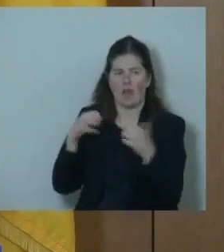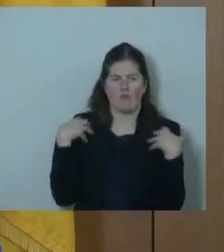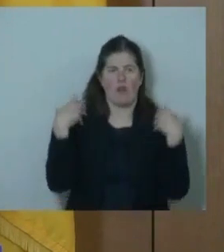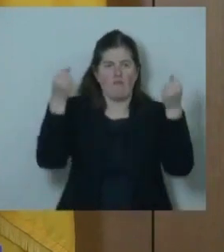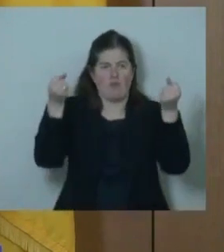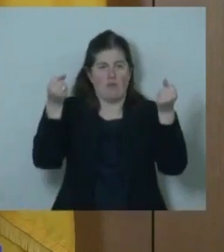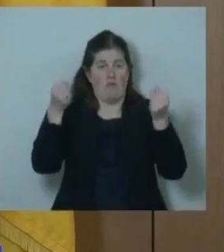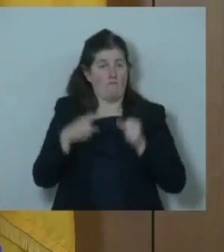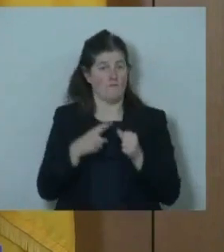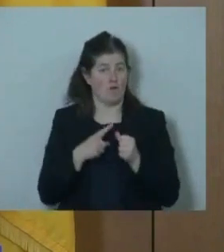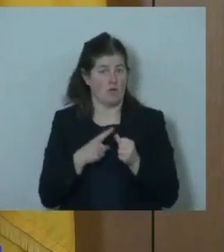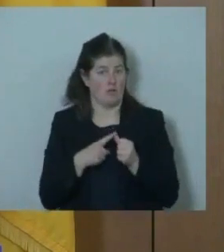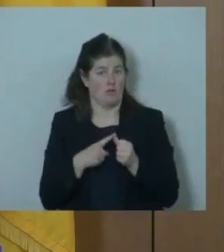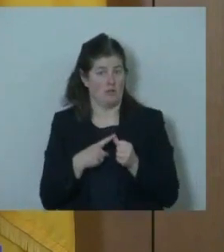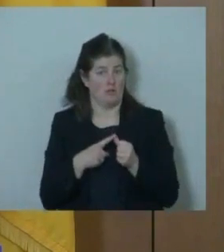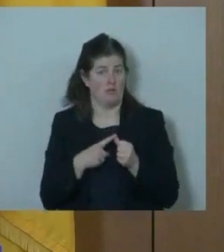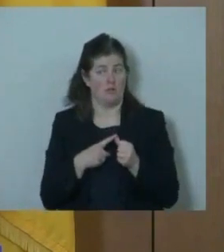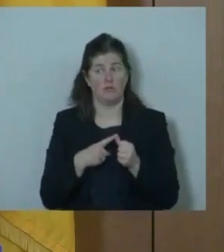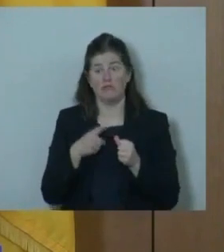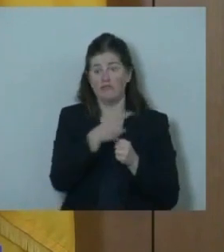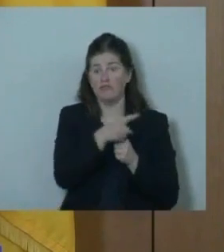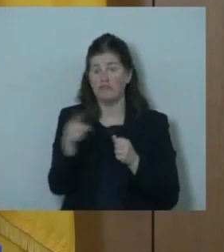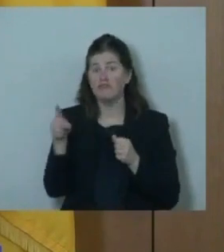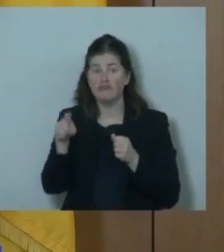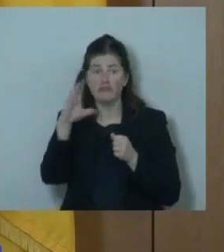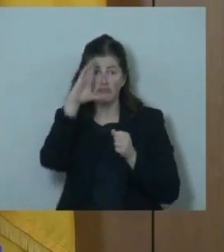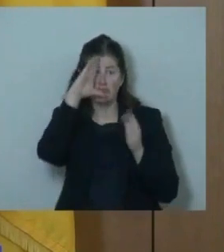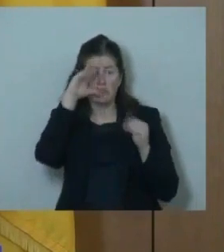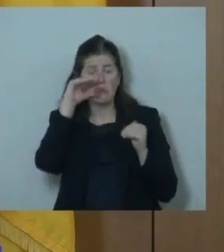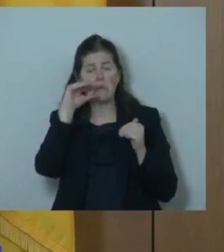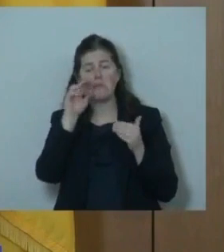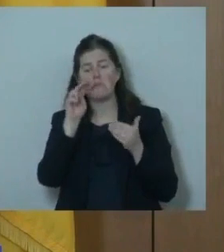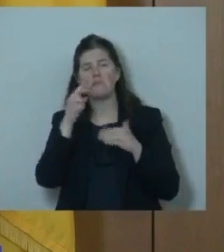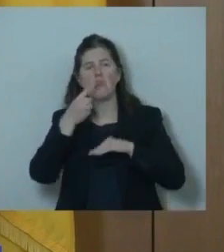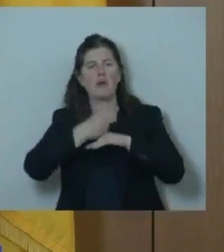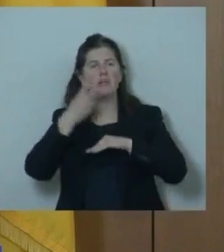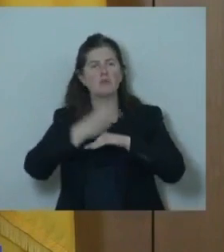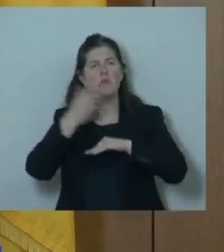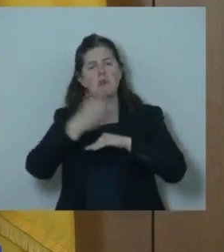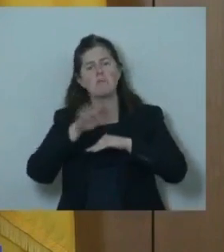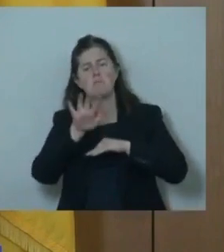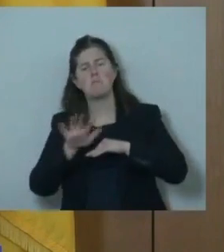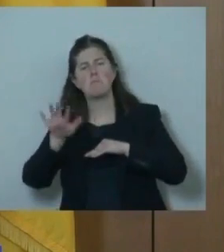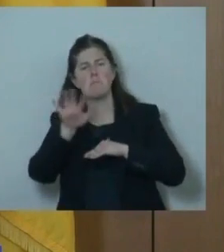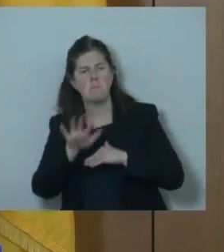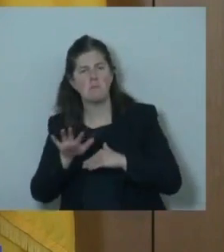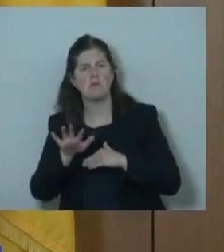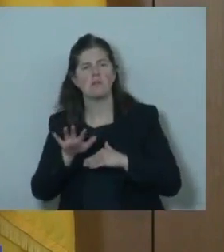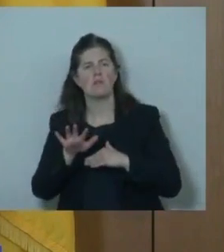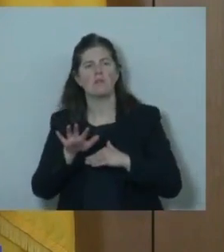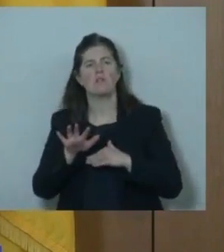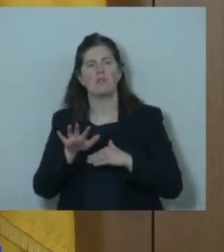IT IS ALL THIS VIRUS. OUR SUCCESSFUL FIGHT AGAINST IT MEANS WE CAN RECOVER.